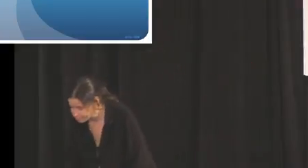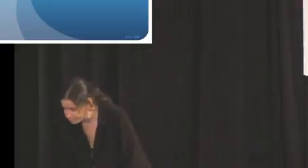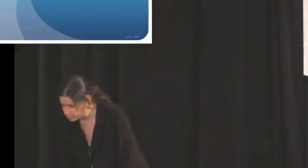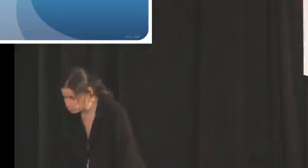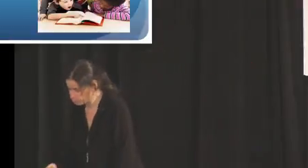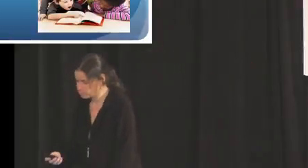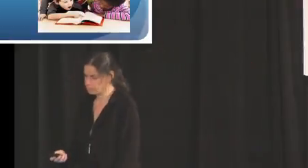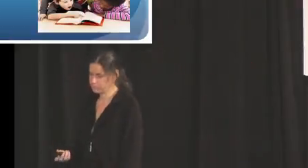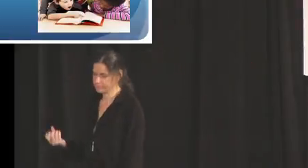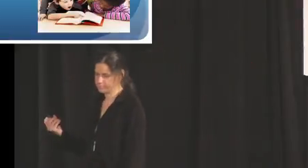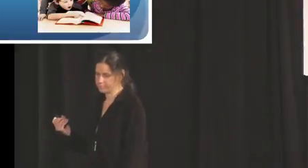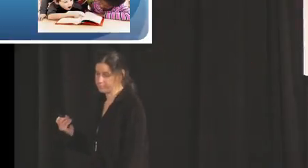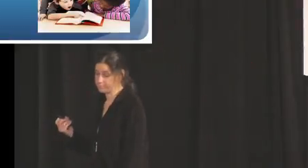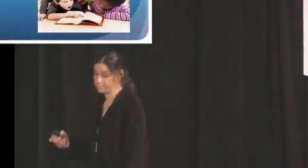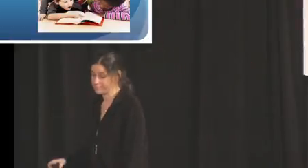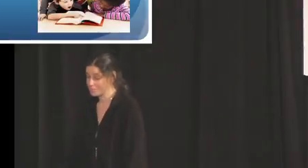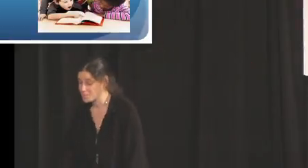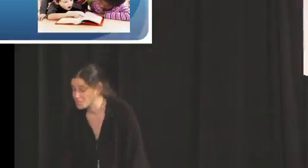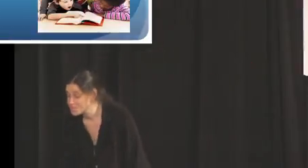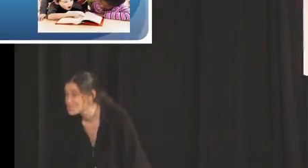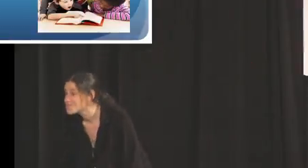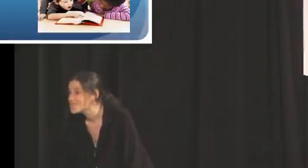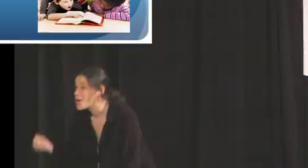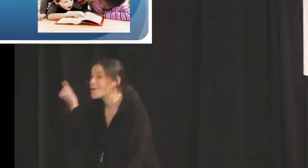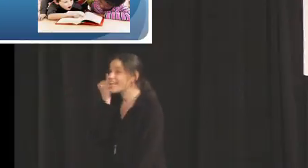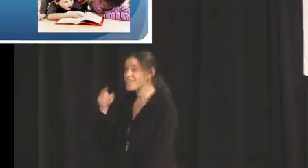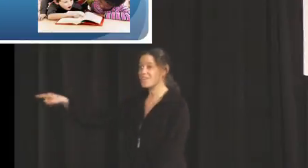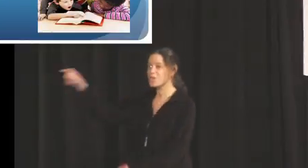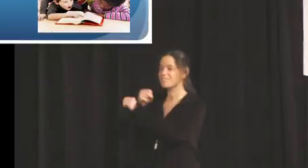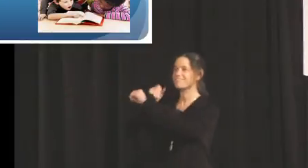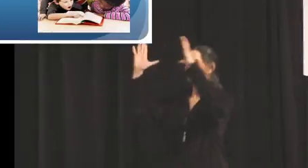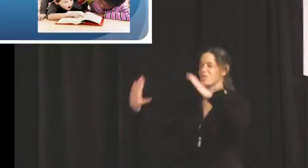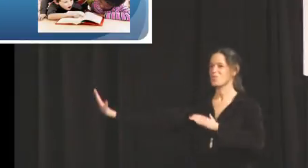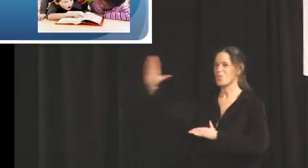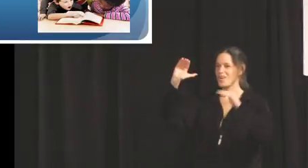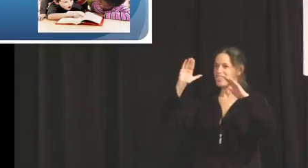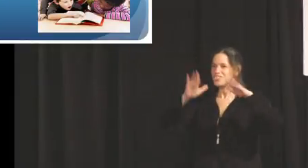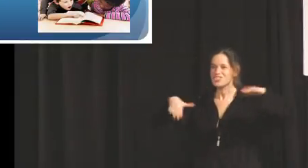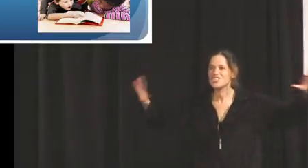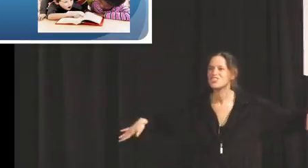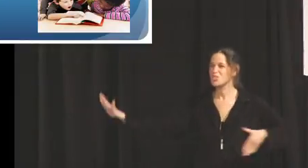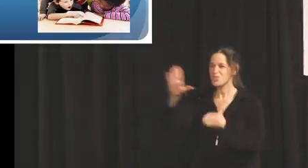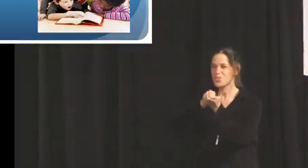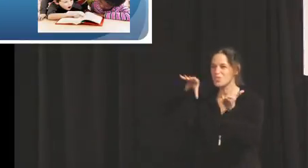it's closed. So if you're envisioning